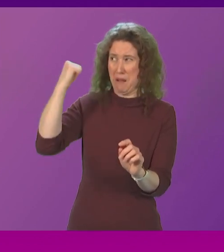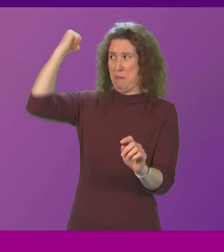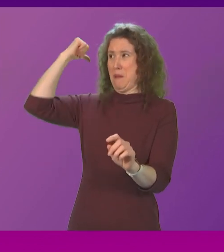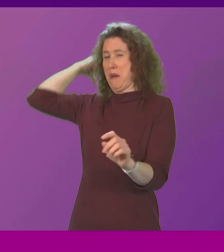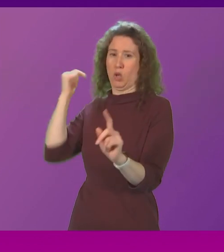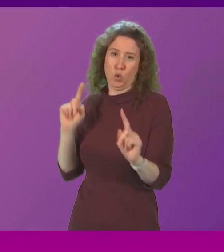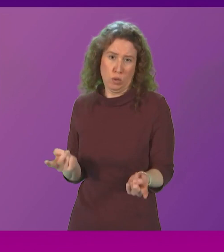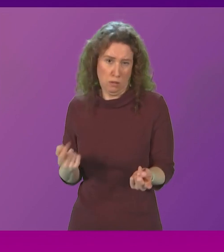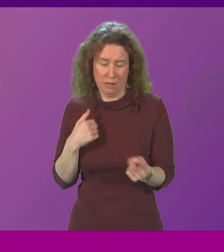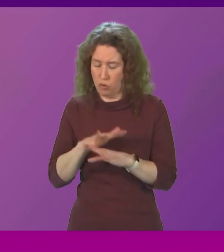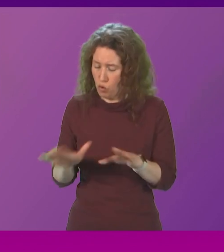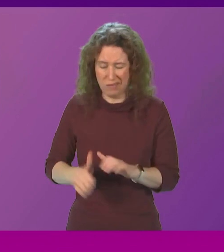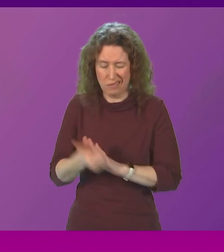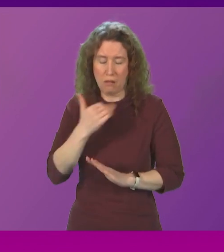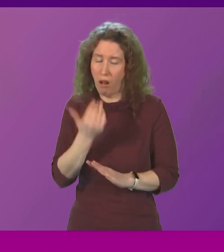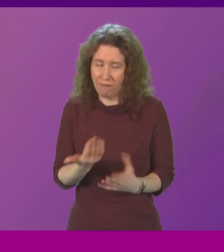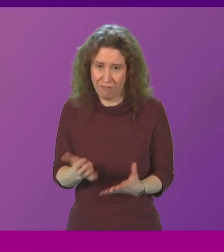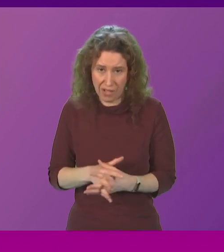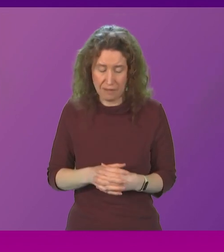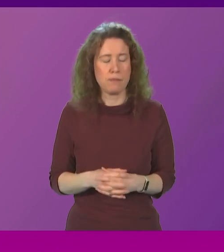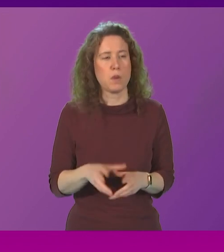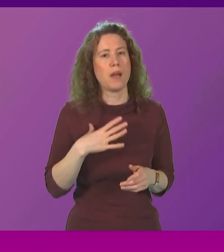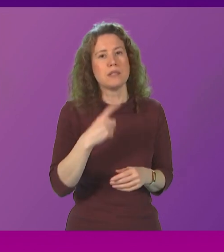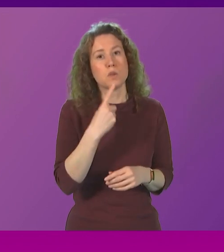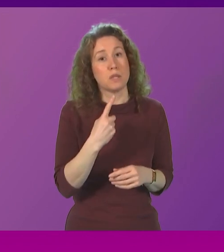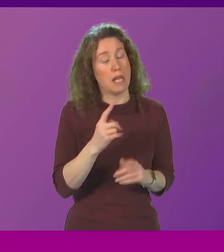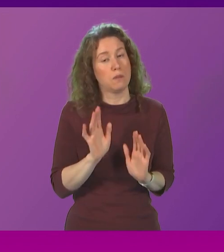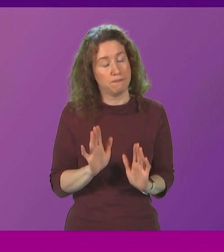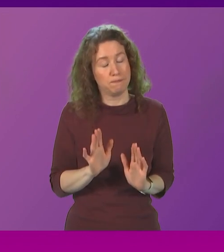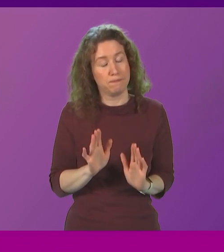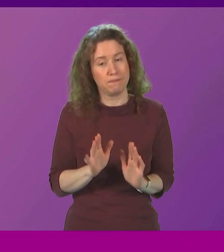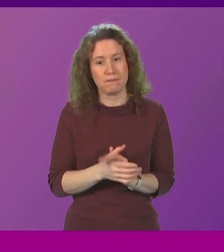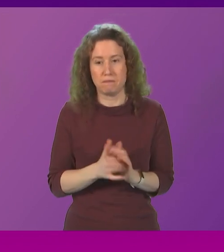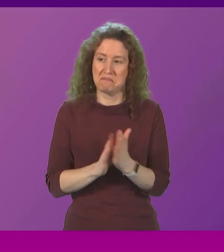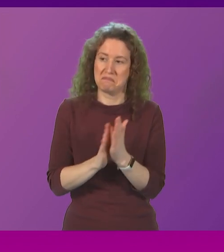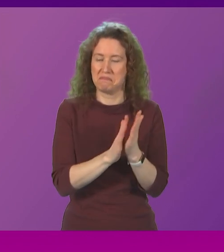Let me say this much. Briefly, please.